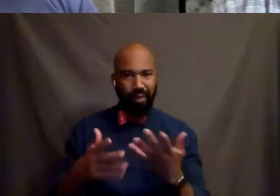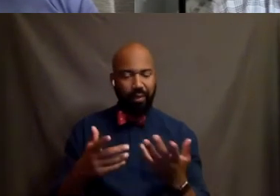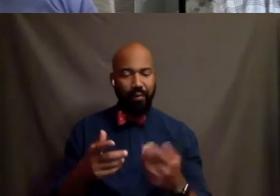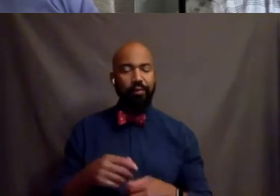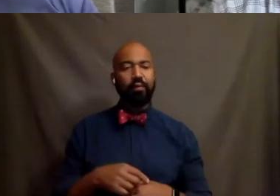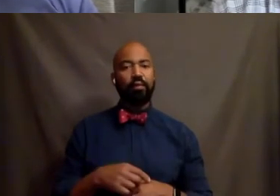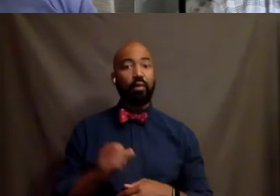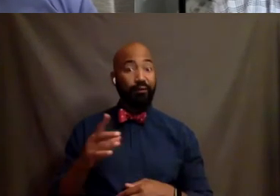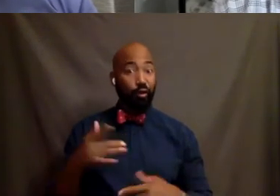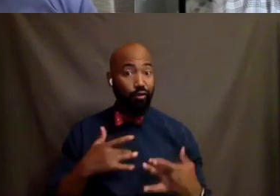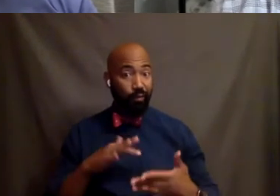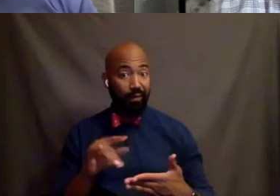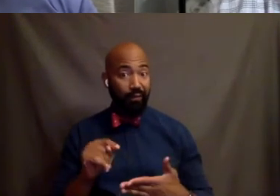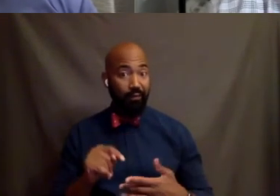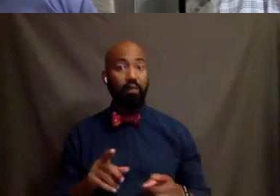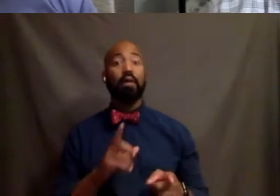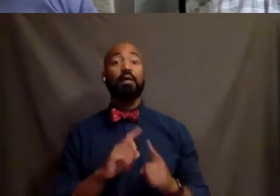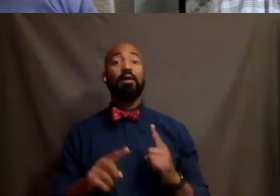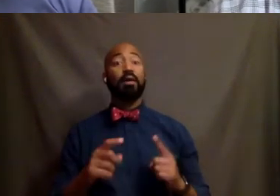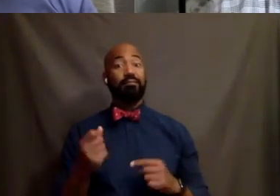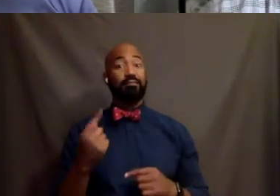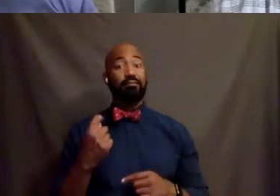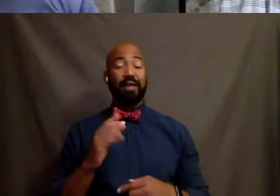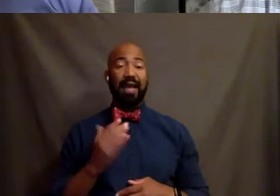a lot of our medications are processed through the liver and so as well as a kidney,